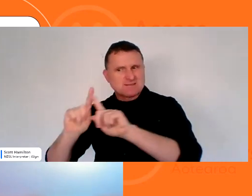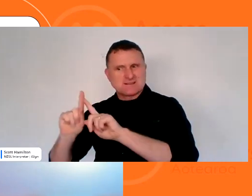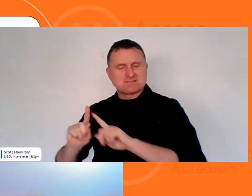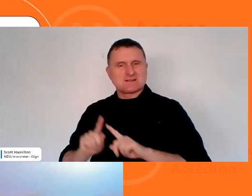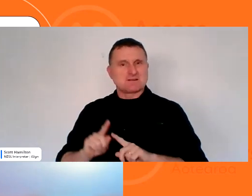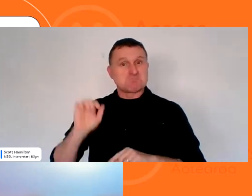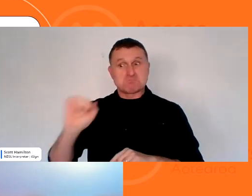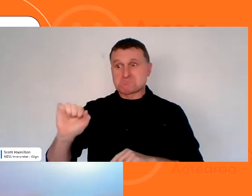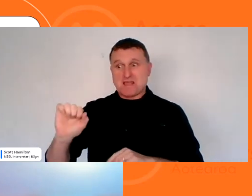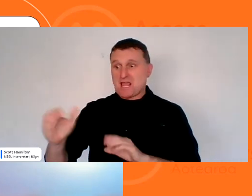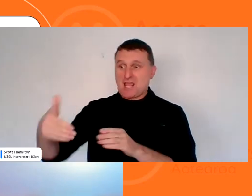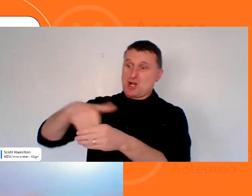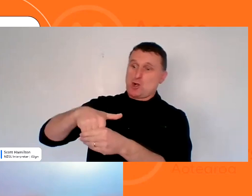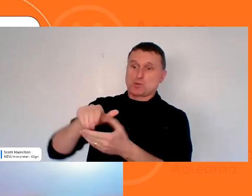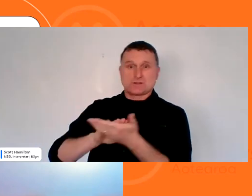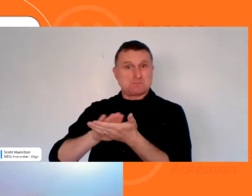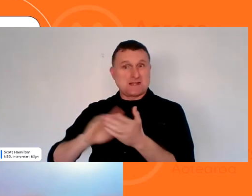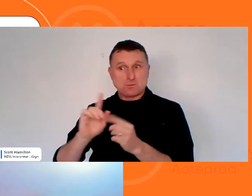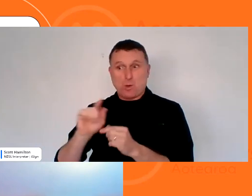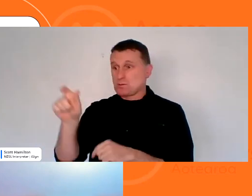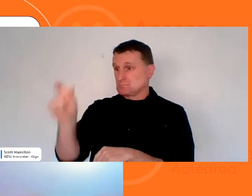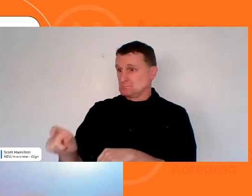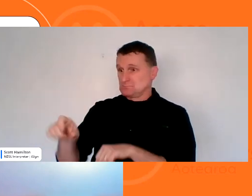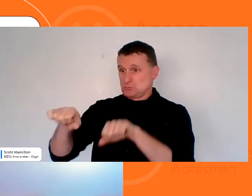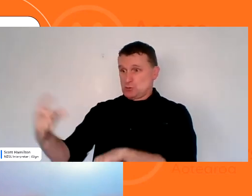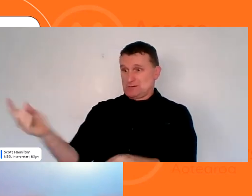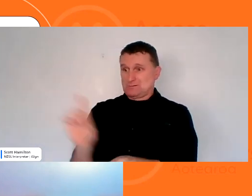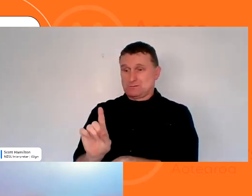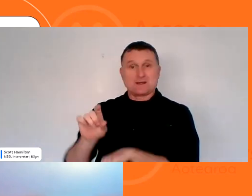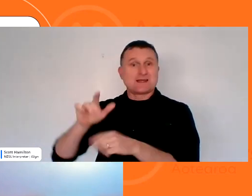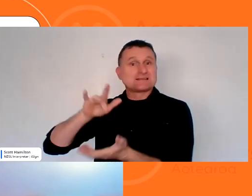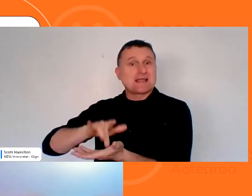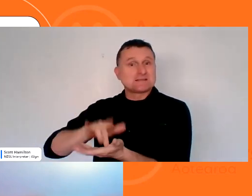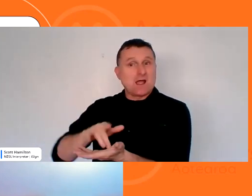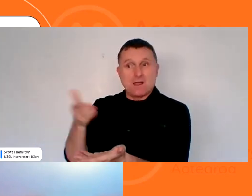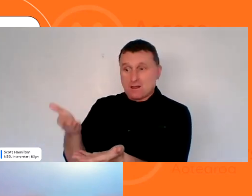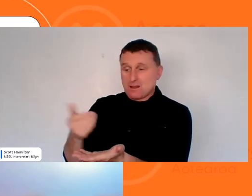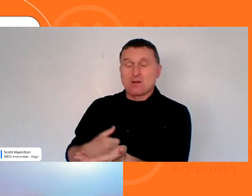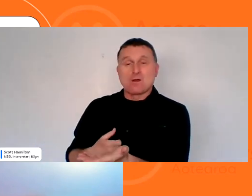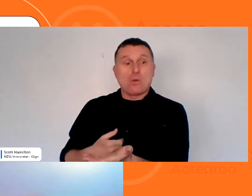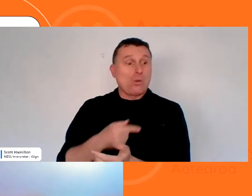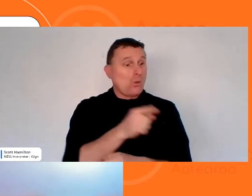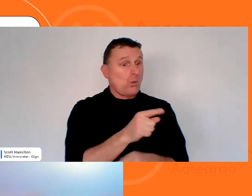that student at the centre, or it might have been that specialist